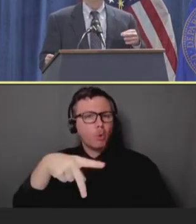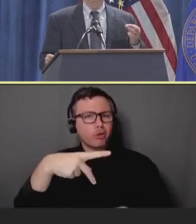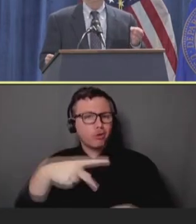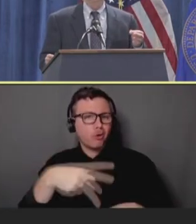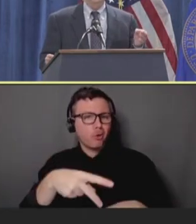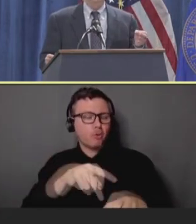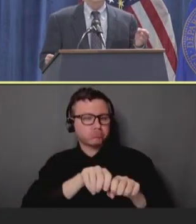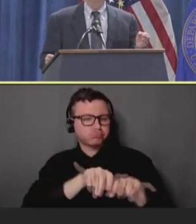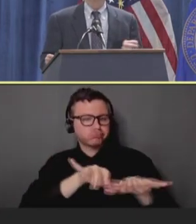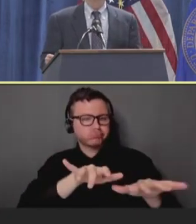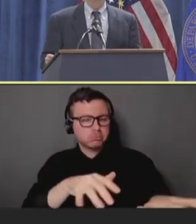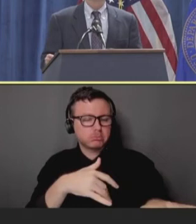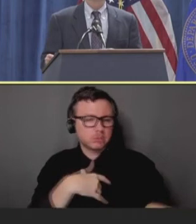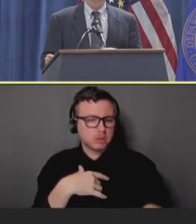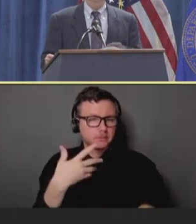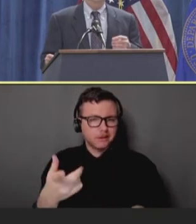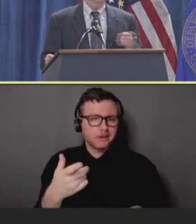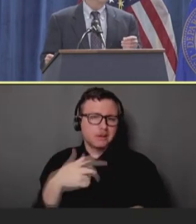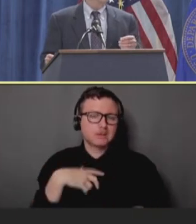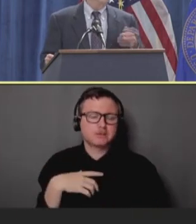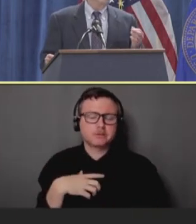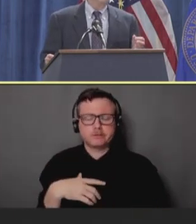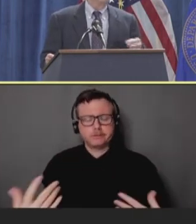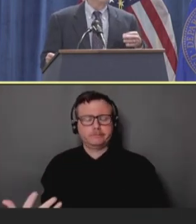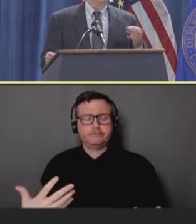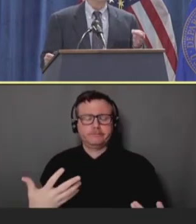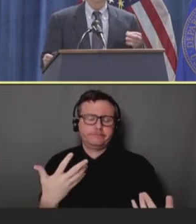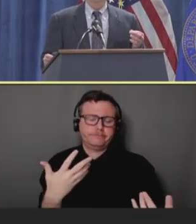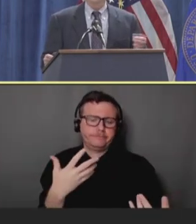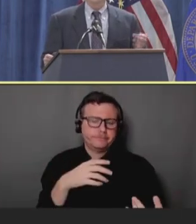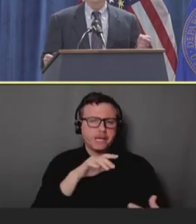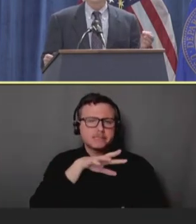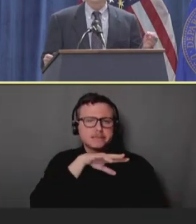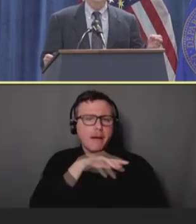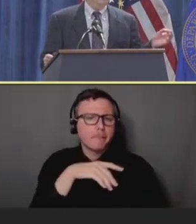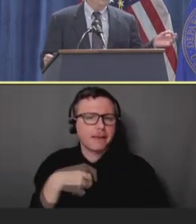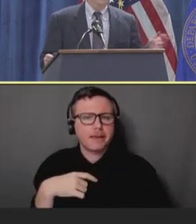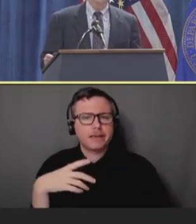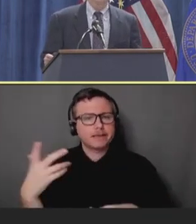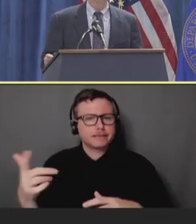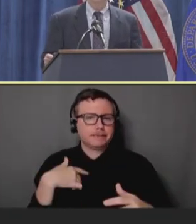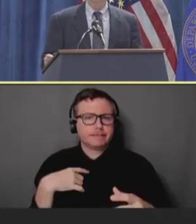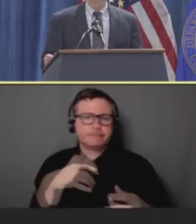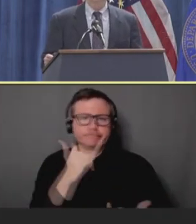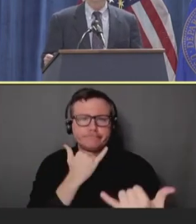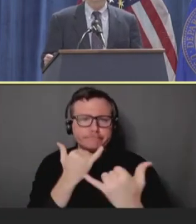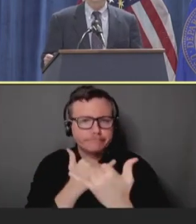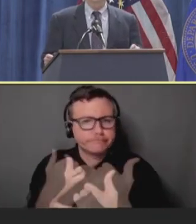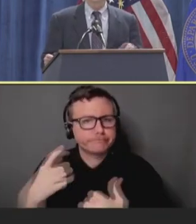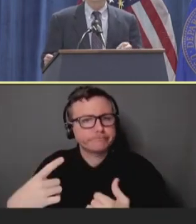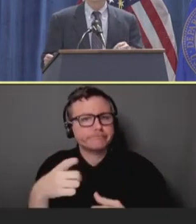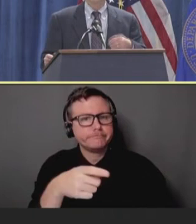sloppiness of certain companies, live virus was put into the Salk vaccine.